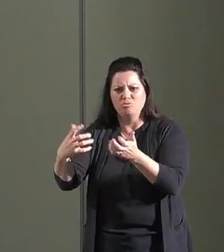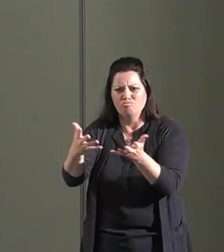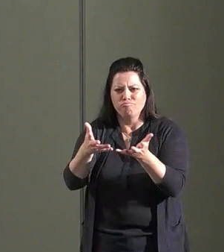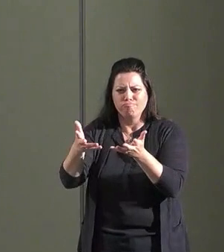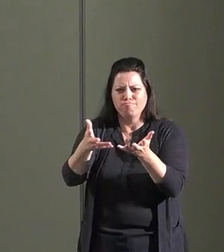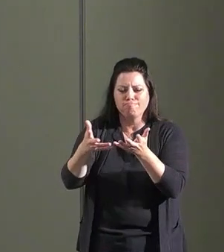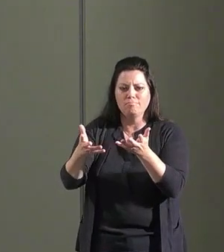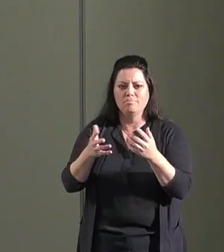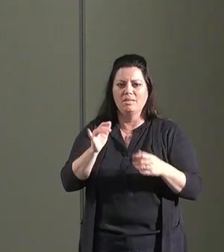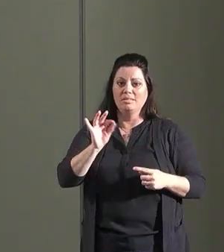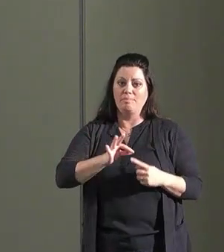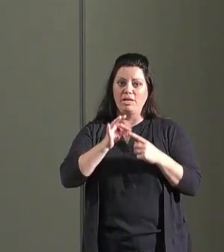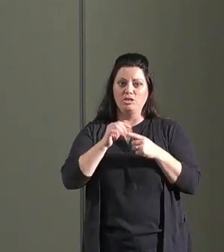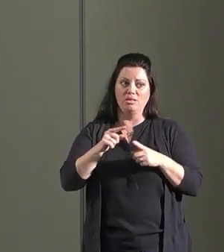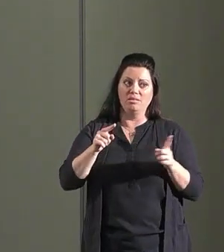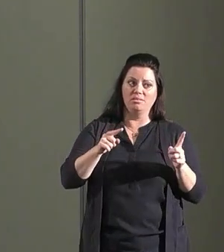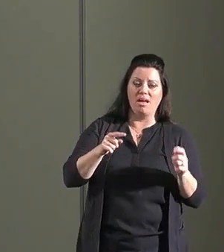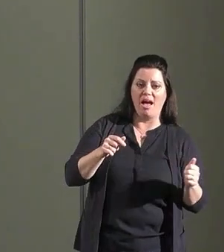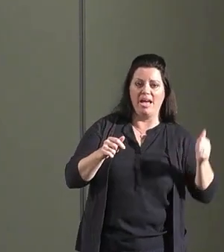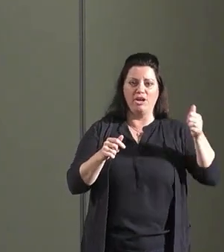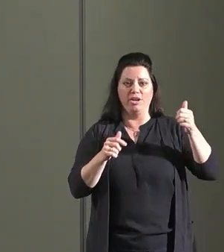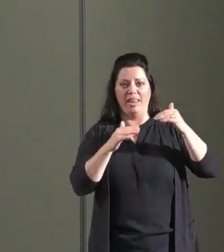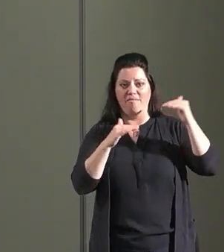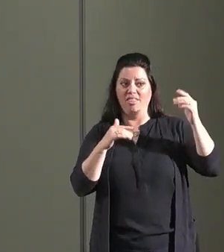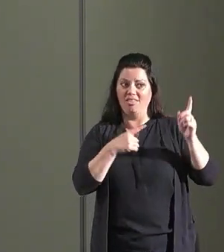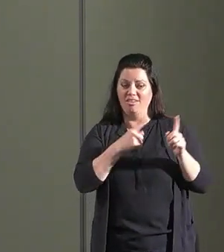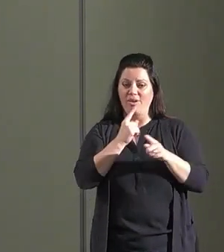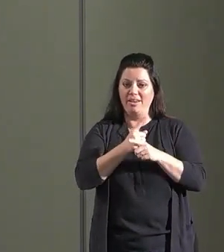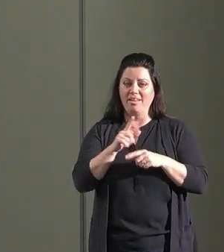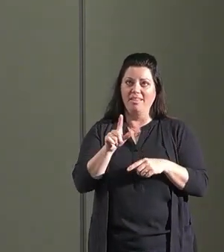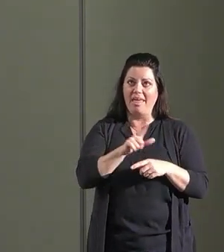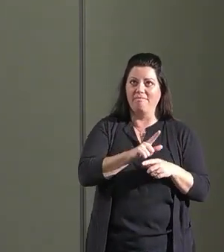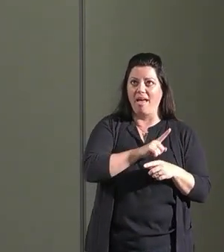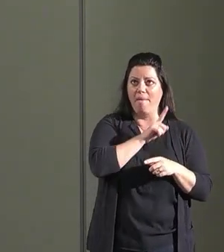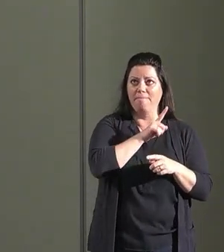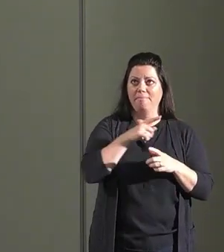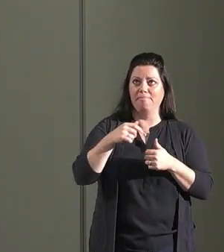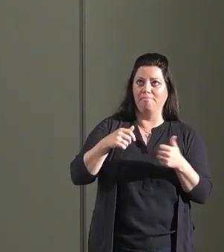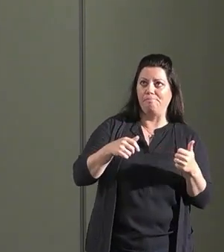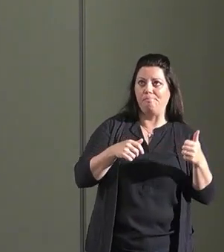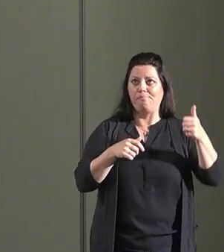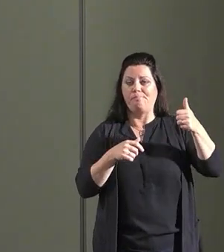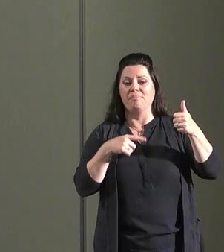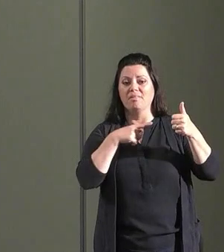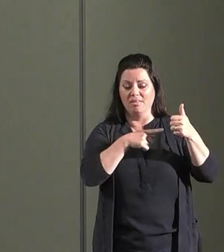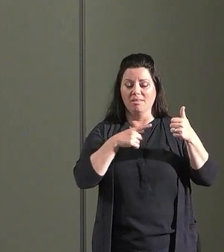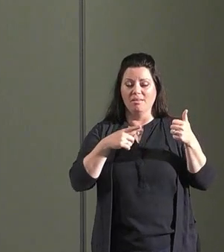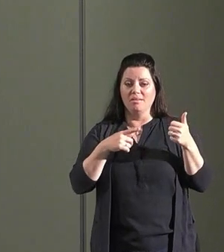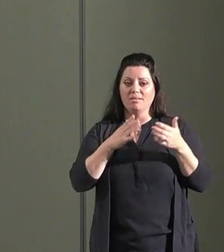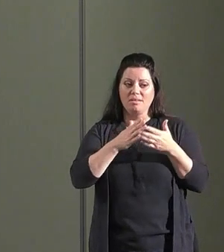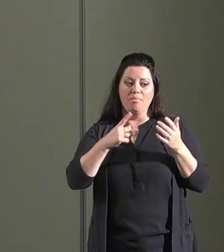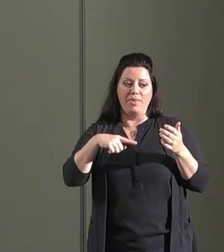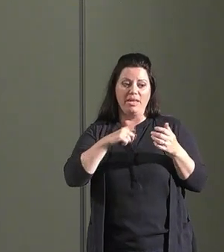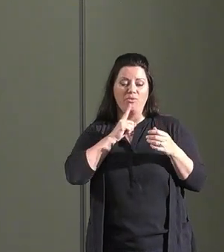especially the higher levels. Left and up. So they could really get a vision for this